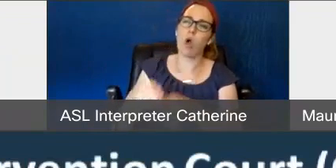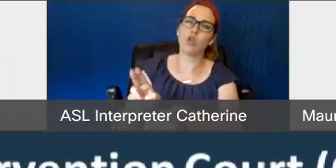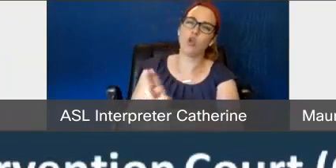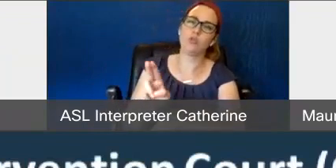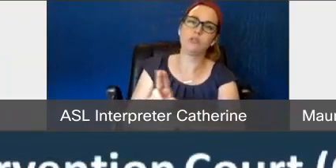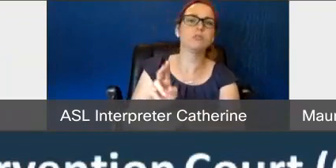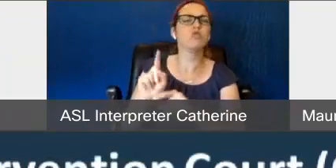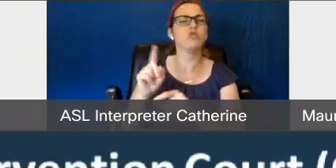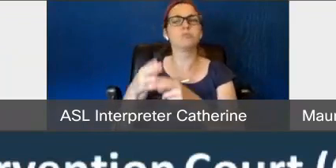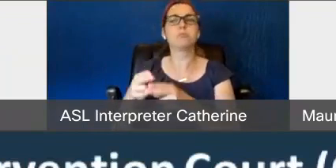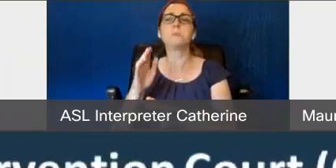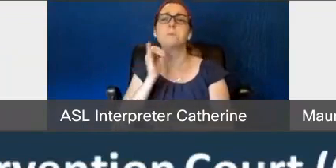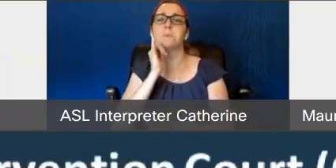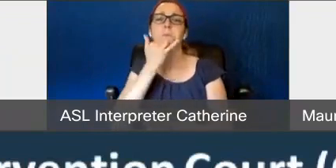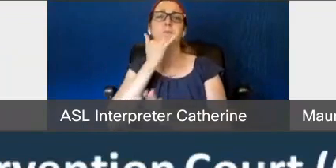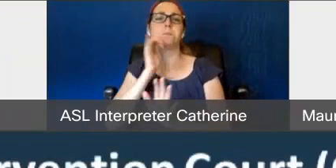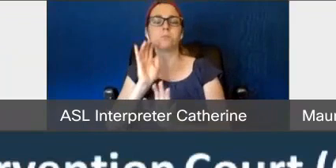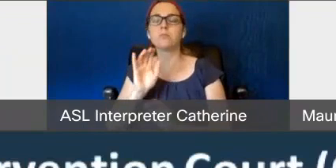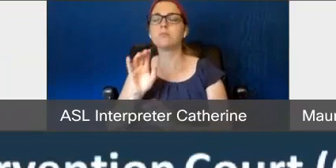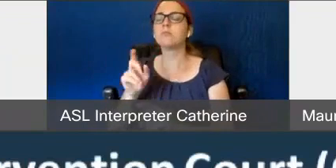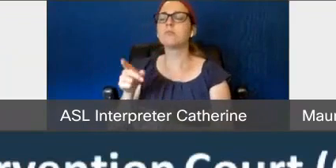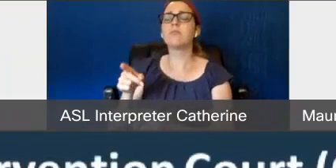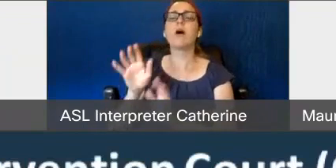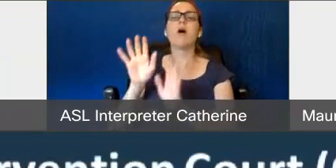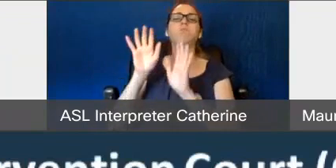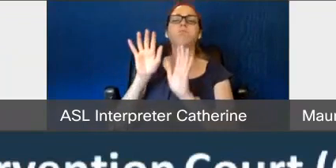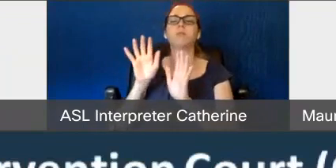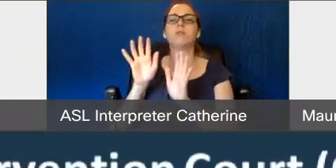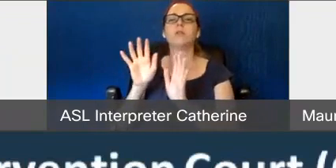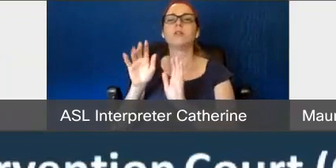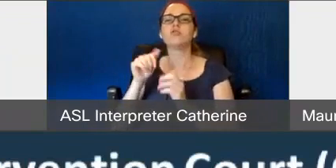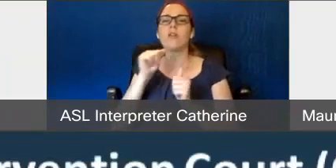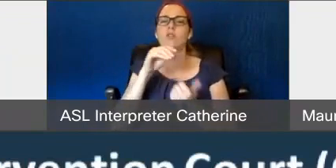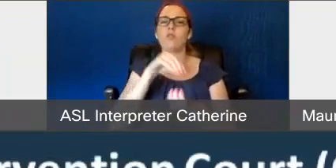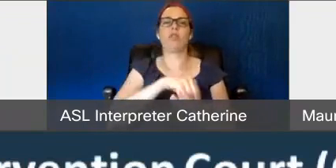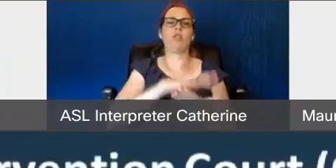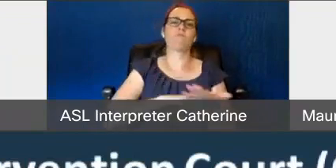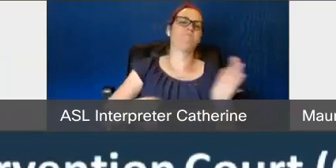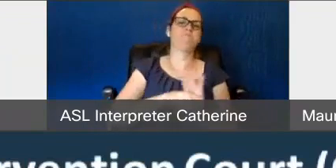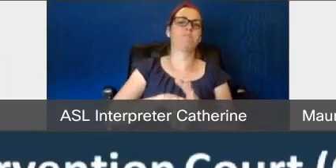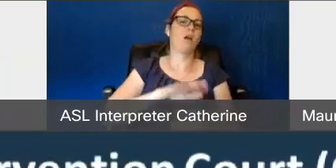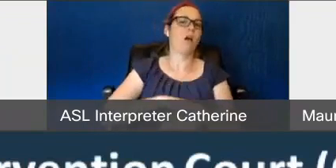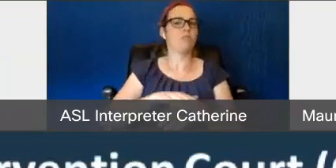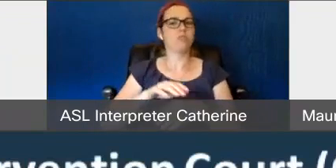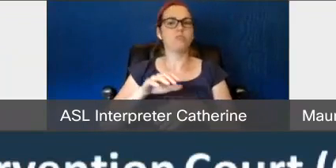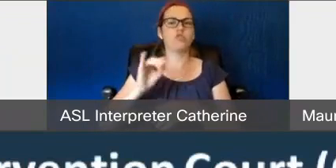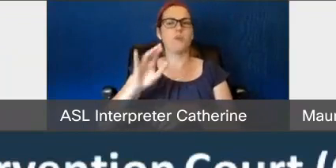and it's not held against them for any accountability purposes on their criminal file. You wanna make sure that they can come to you and tell you